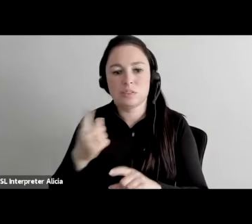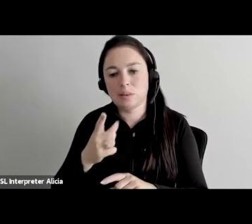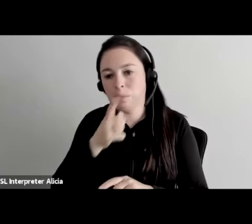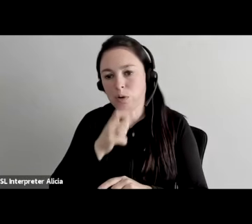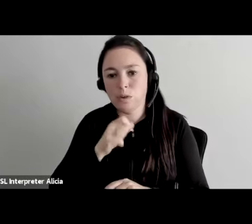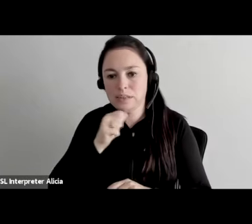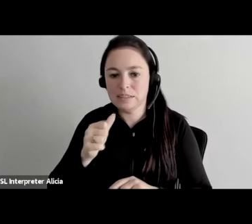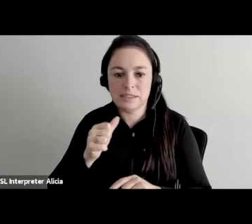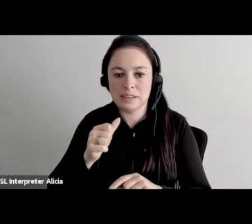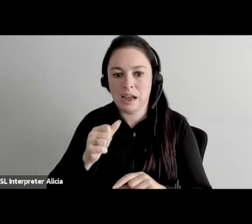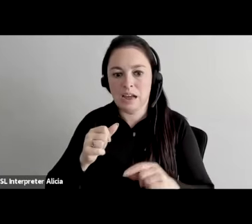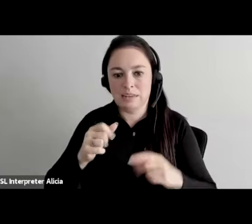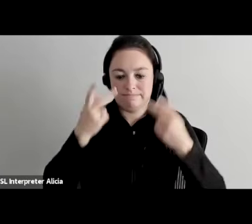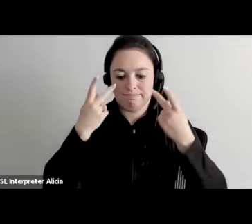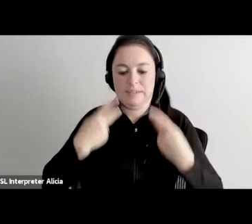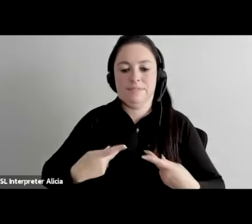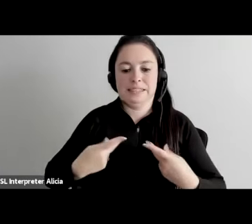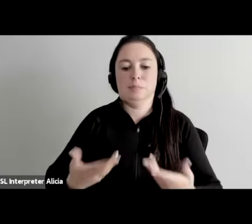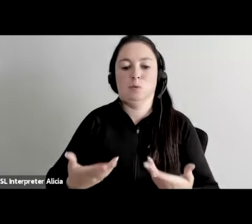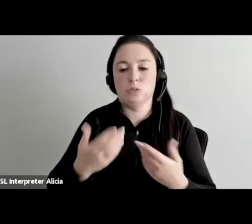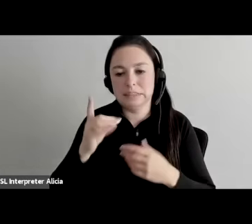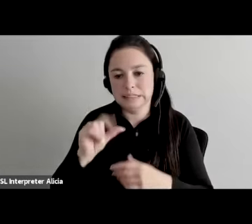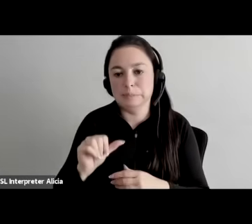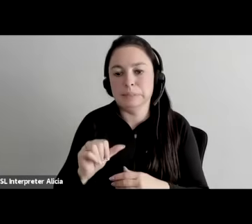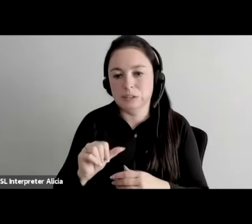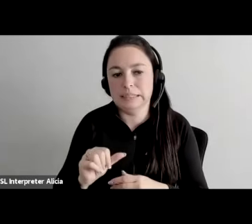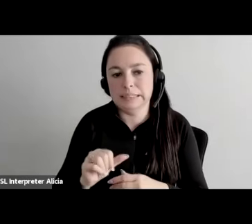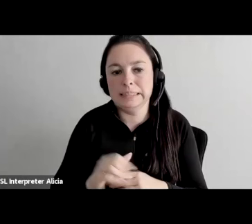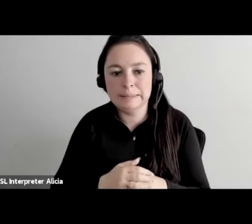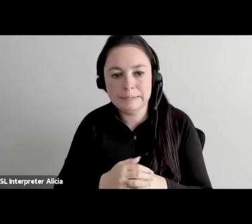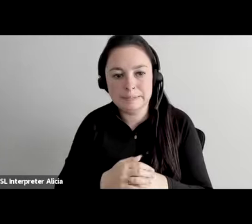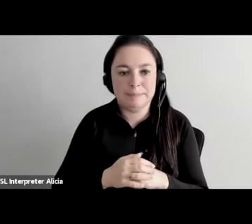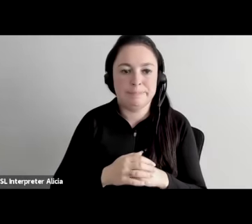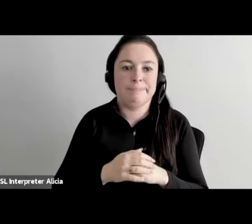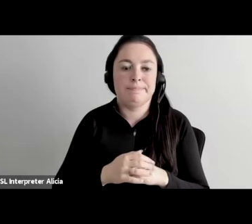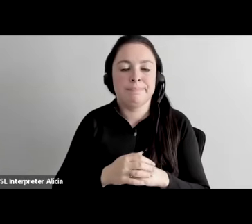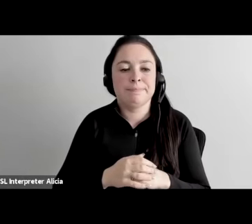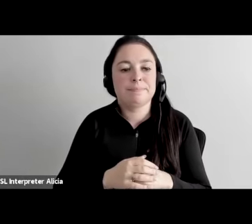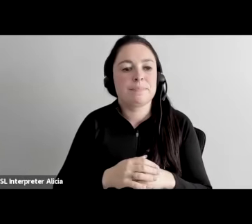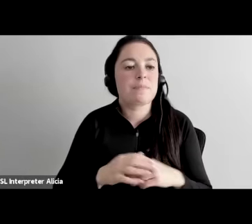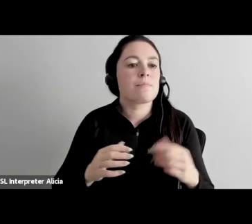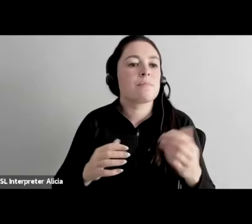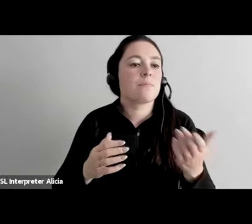This is the perspective I bring today. The picture on the screen is a headshot of me